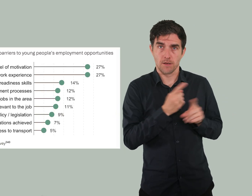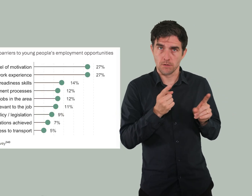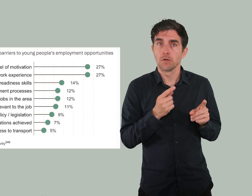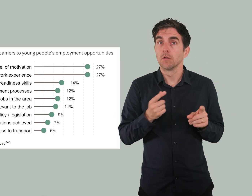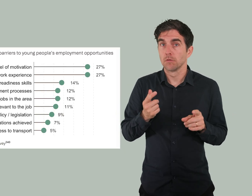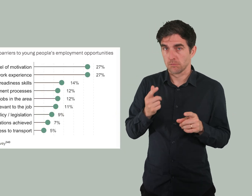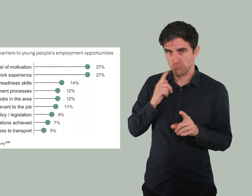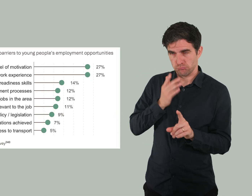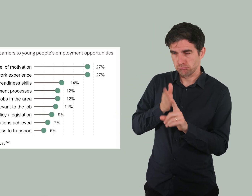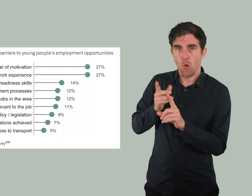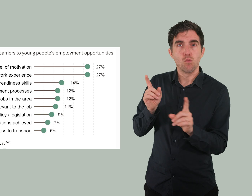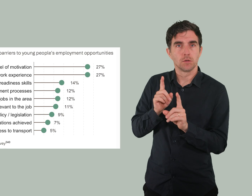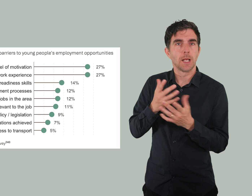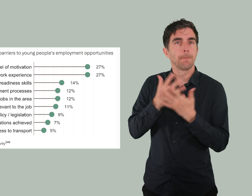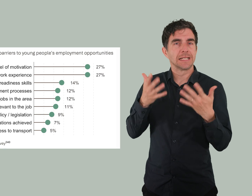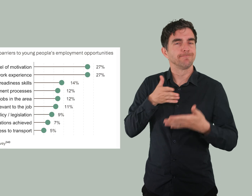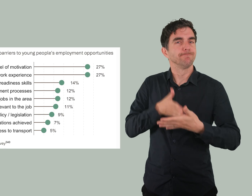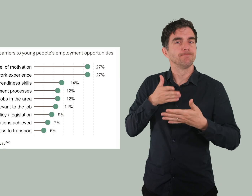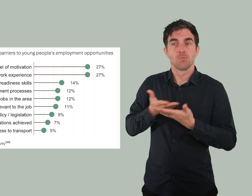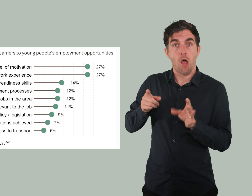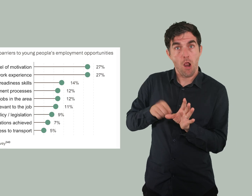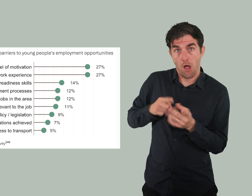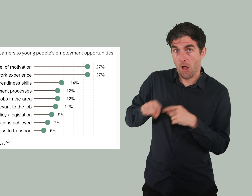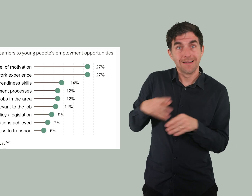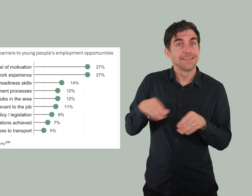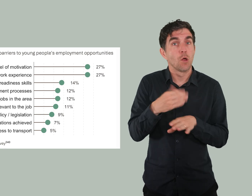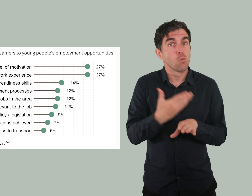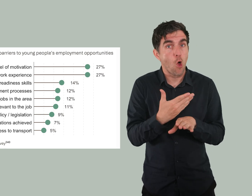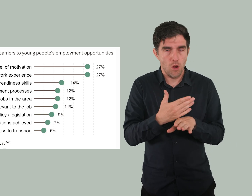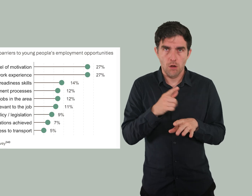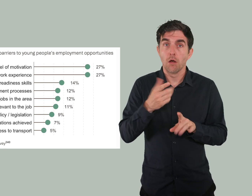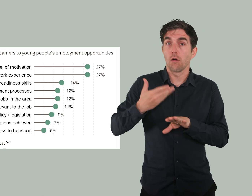who identified each factor as a main barrier to young people's employment.